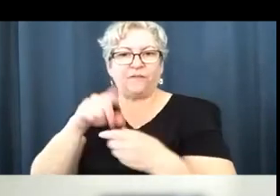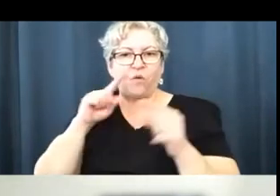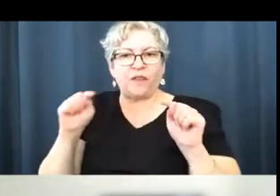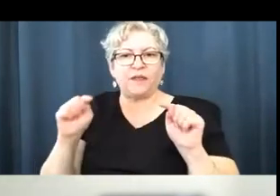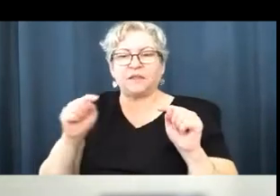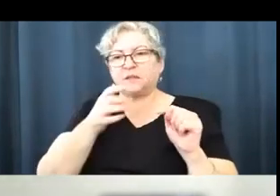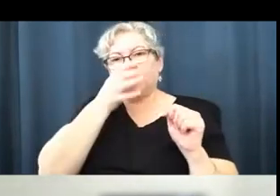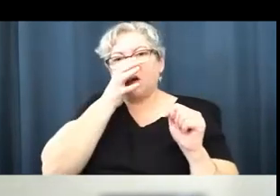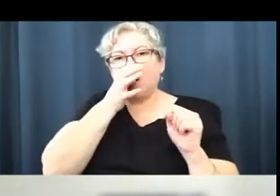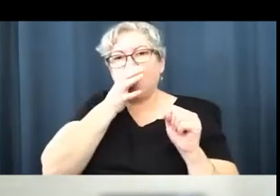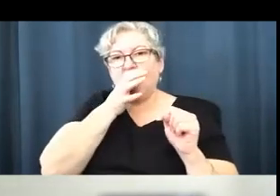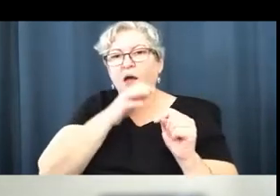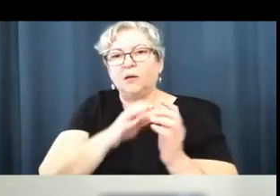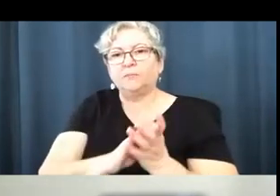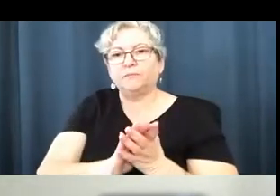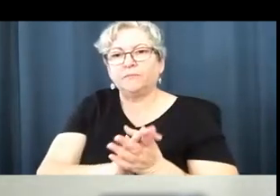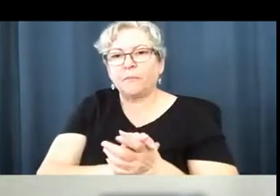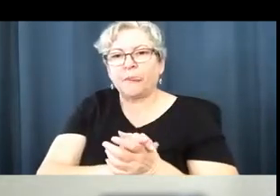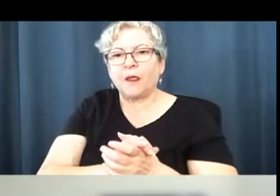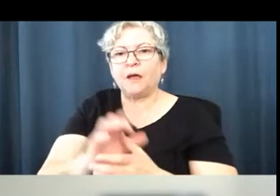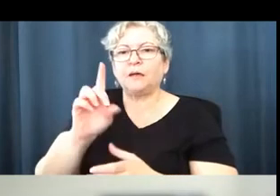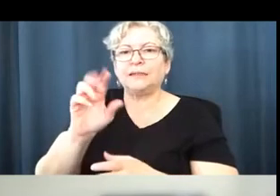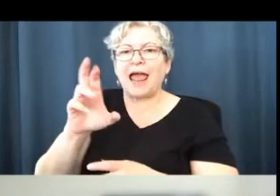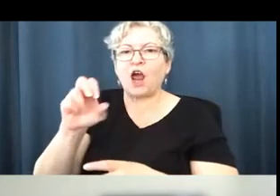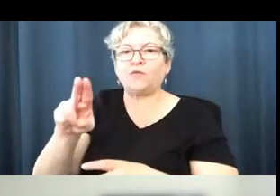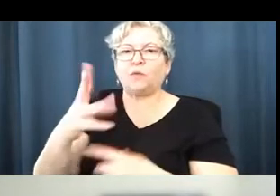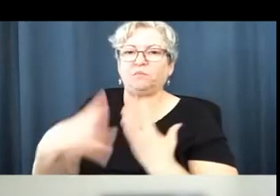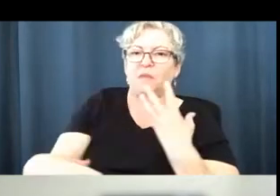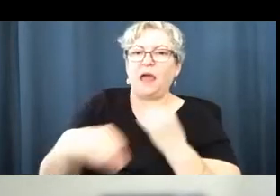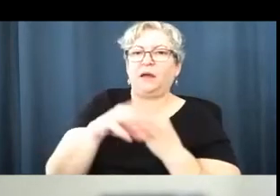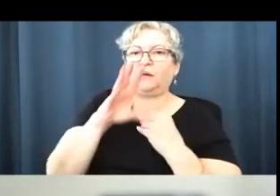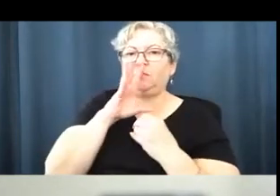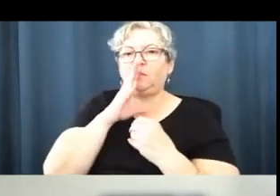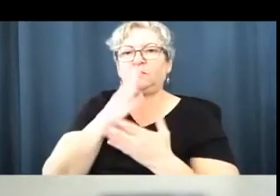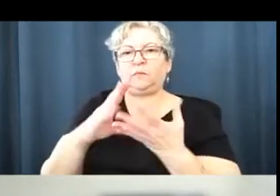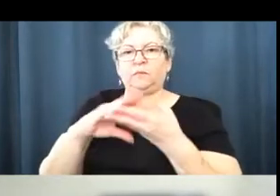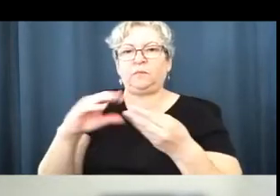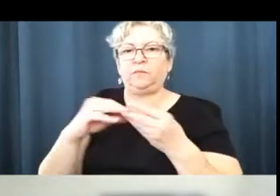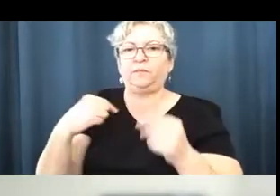Yeah, just sort of to pile on that one, some stories about when I was at Yahoo to try to create